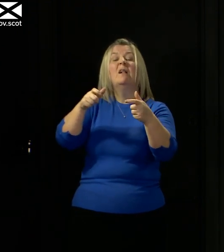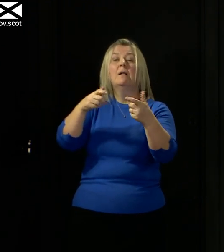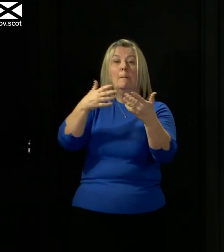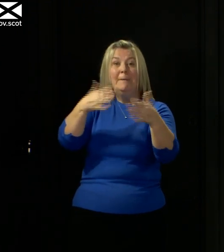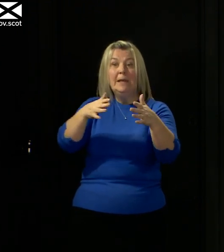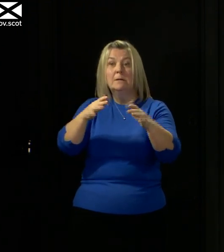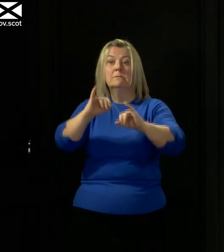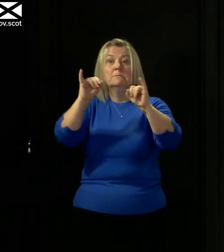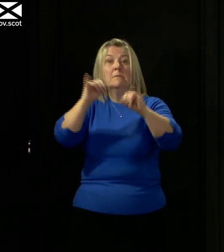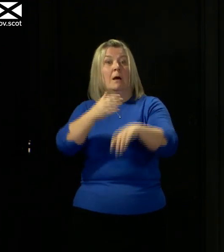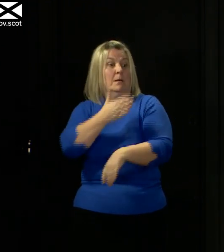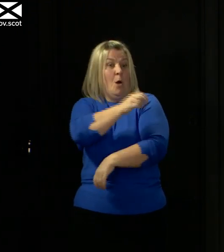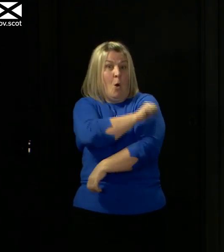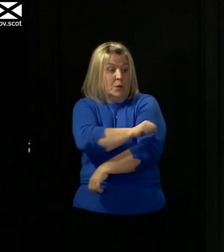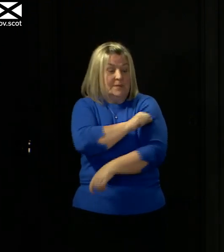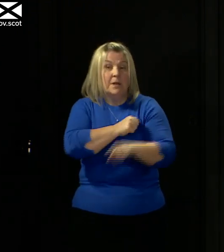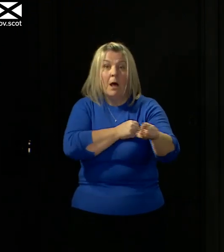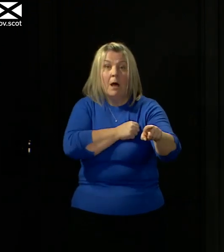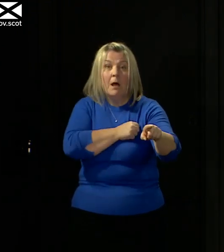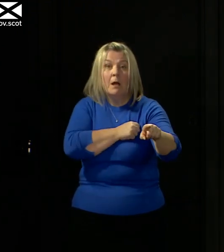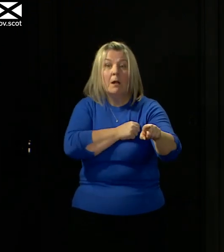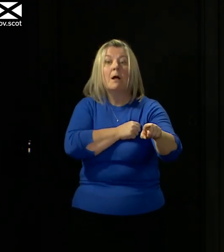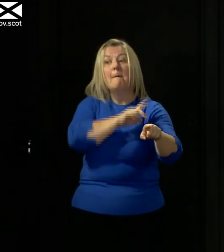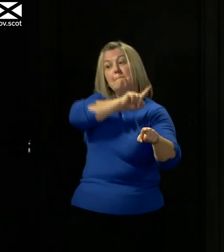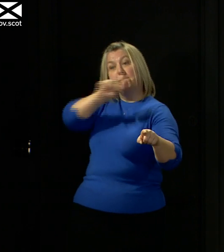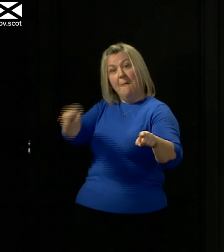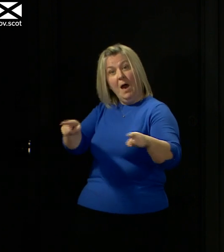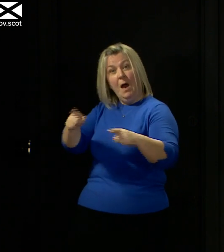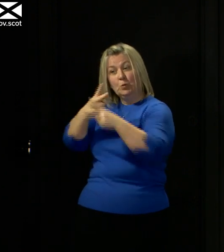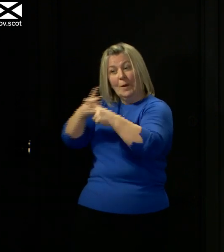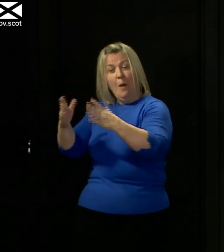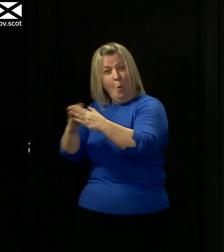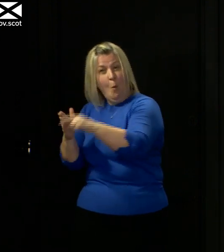homes which remember is their own home after a period in hospital but let me